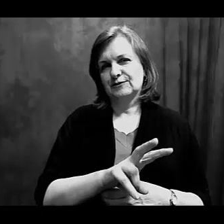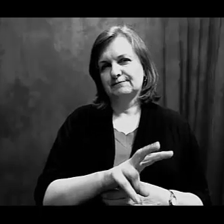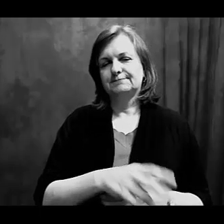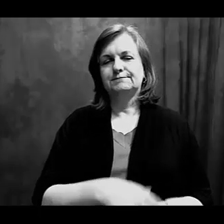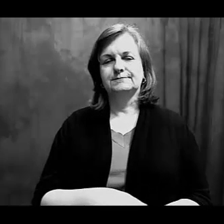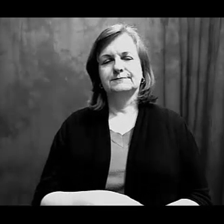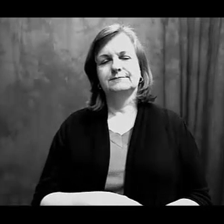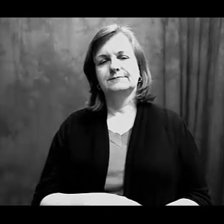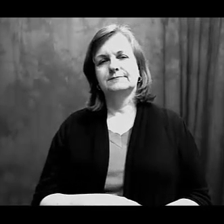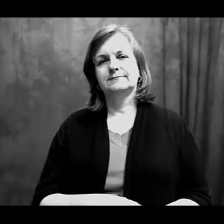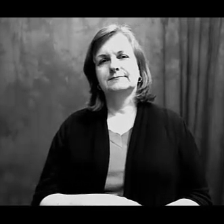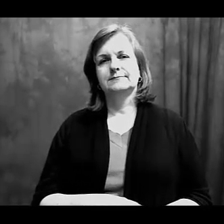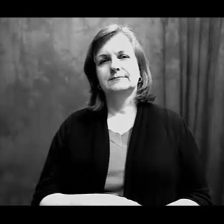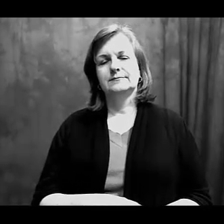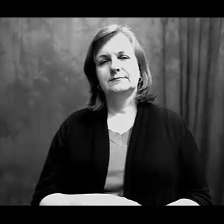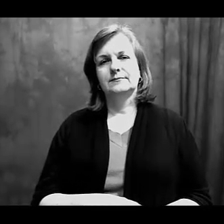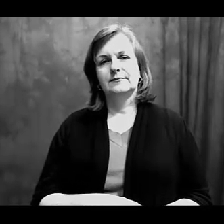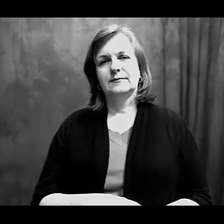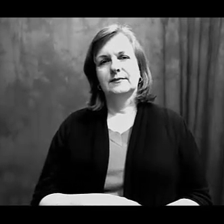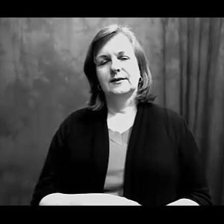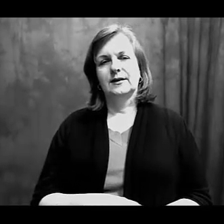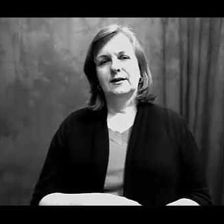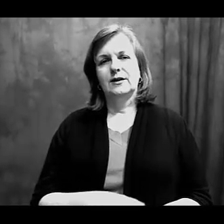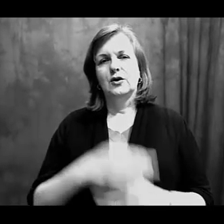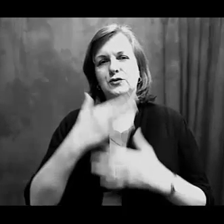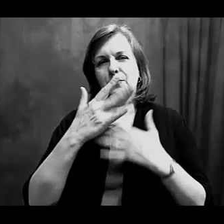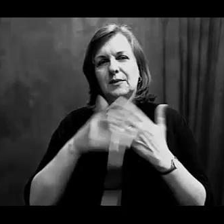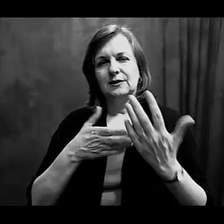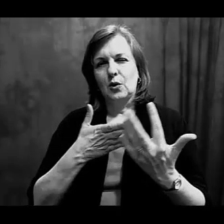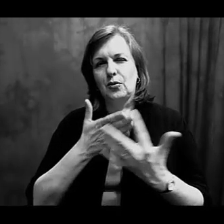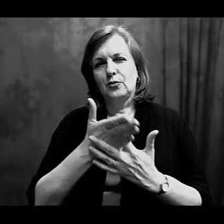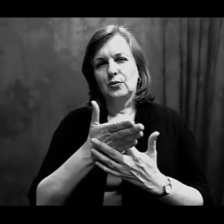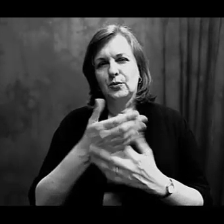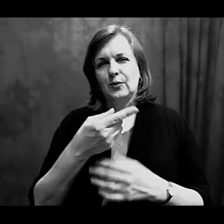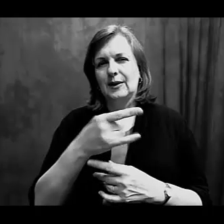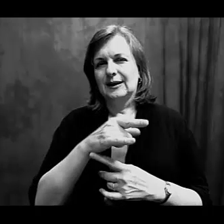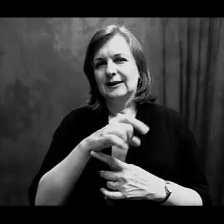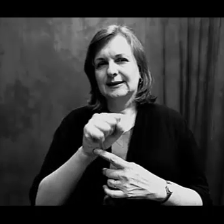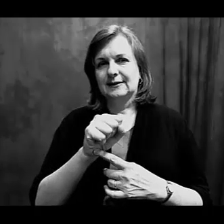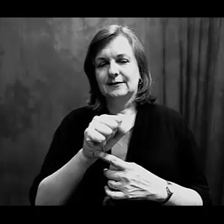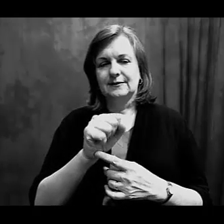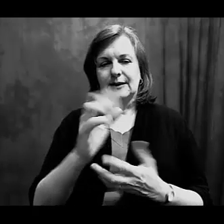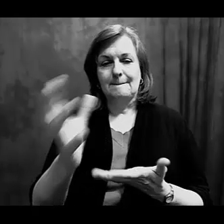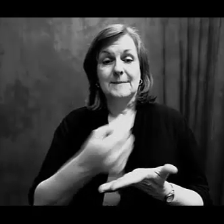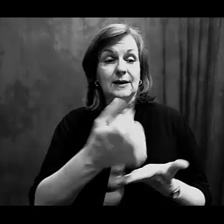so as the blood is moving through the gills it's picking up oxygen